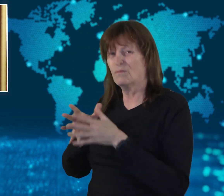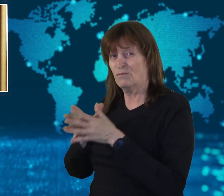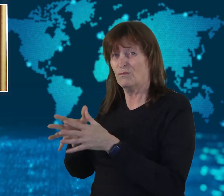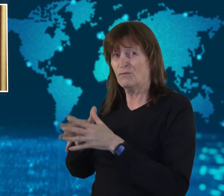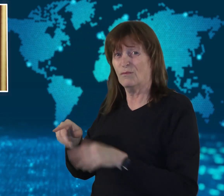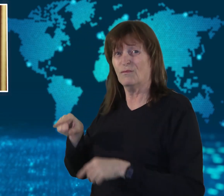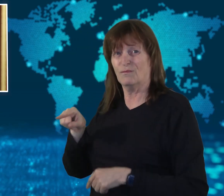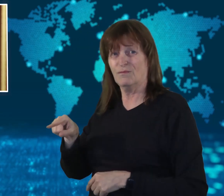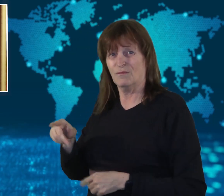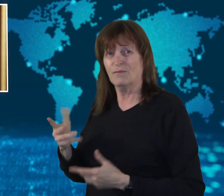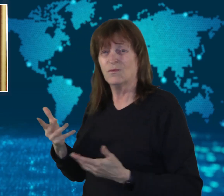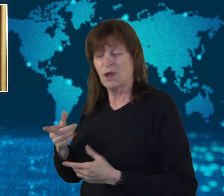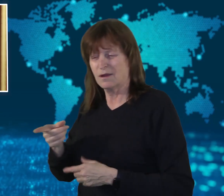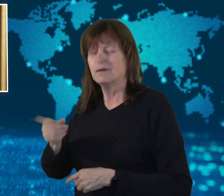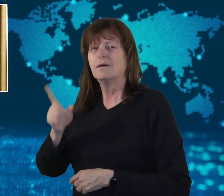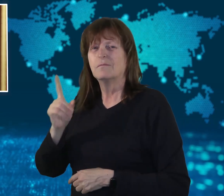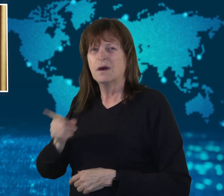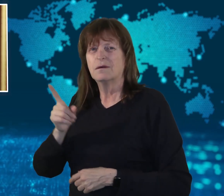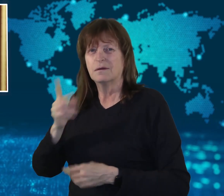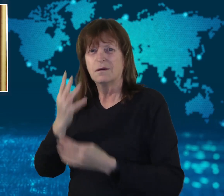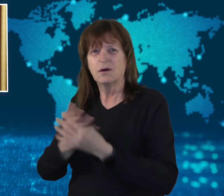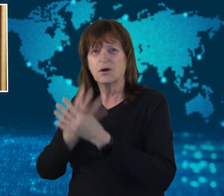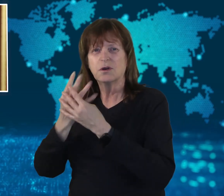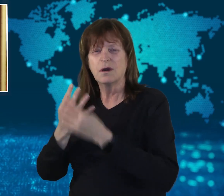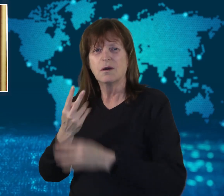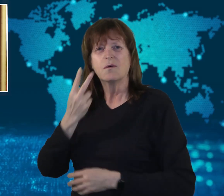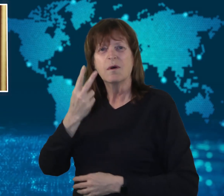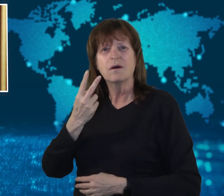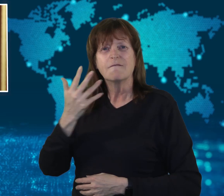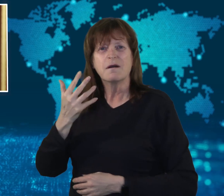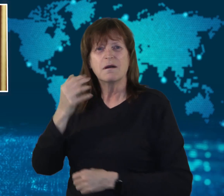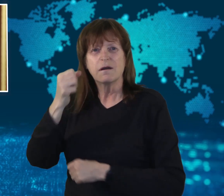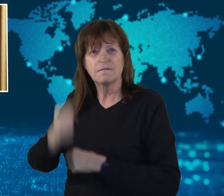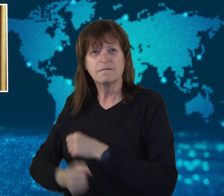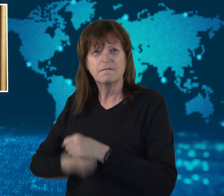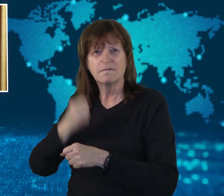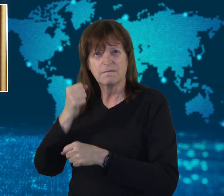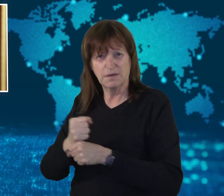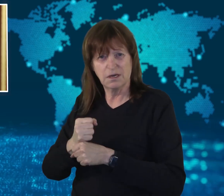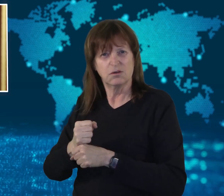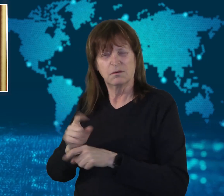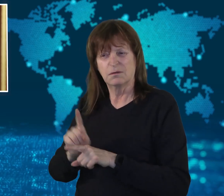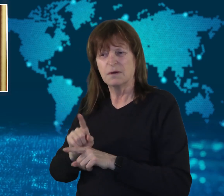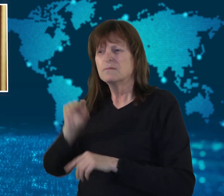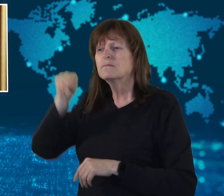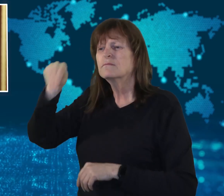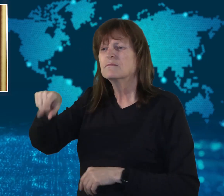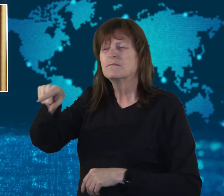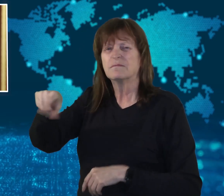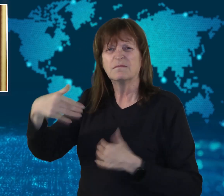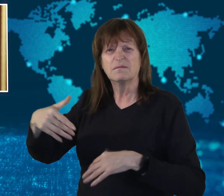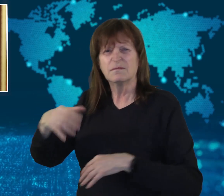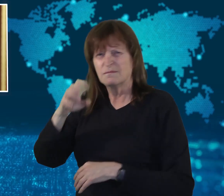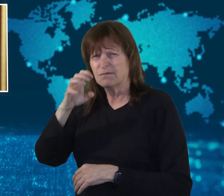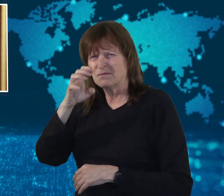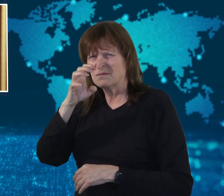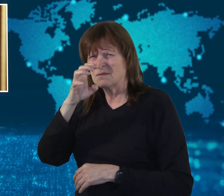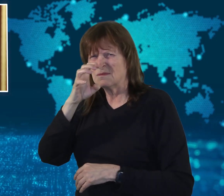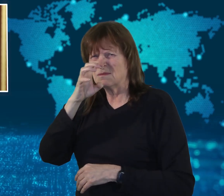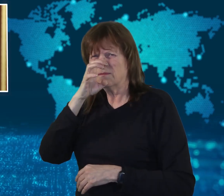a "strict regime correctional colony".